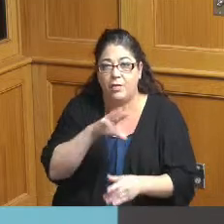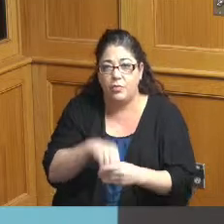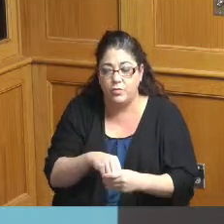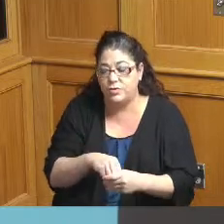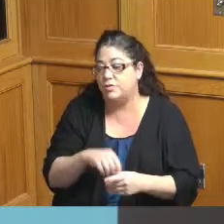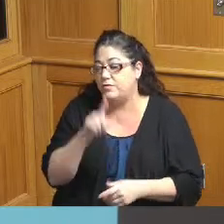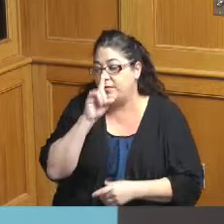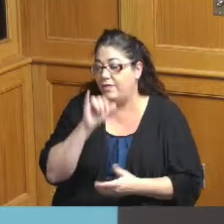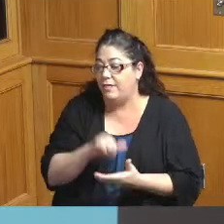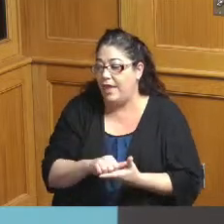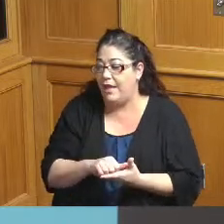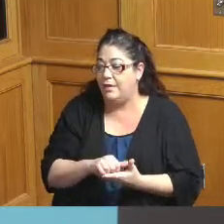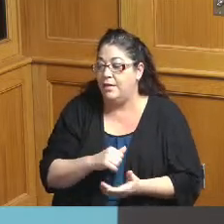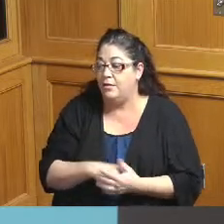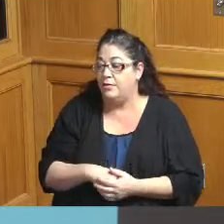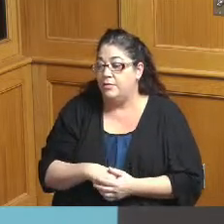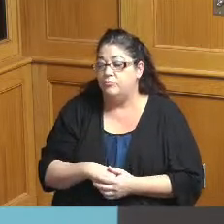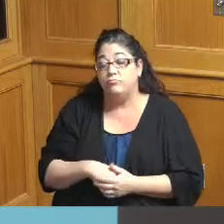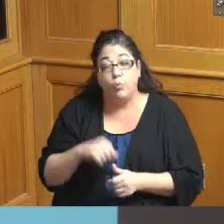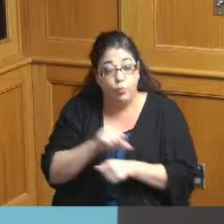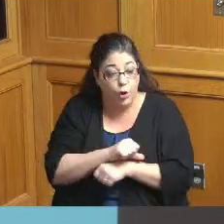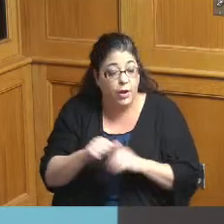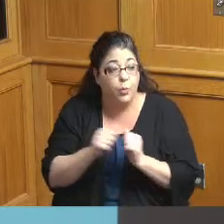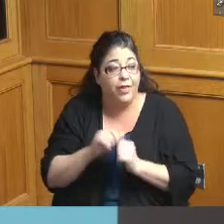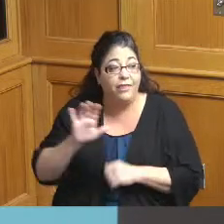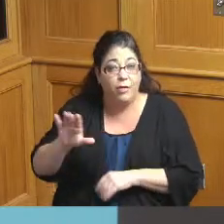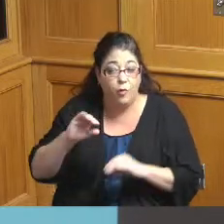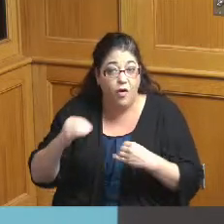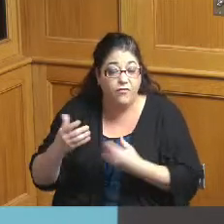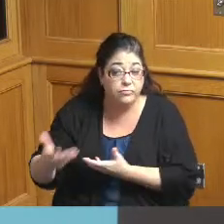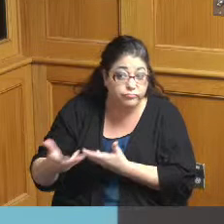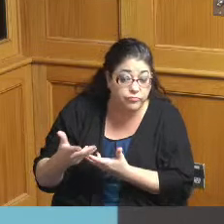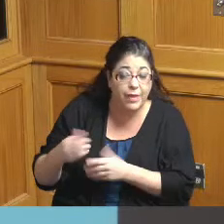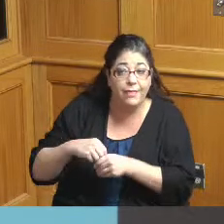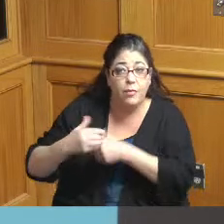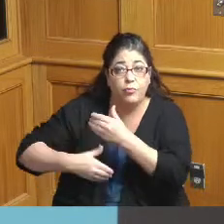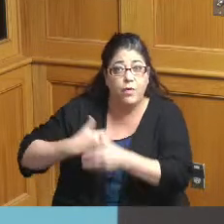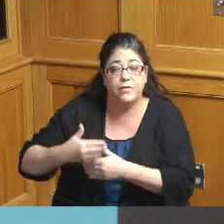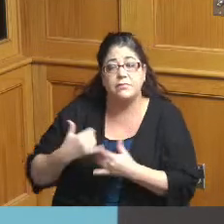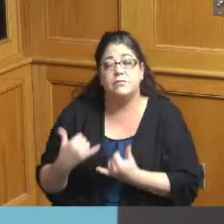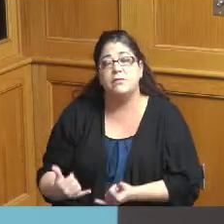in the process of working with office of economic inclusion to make sure that we can support an